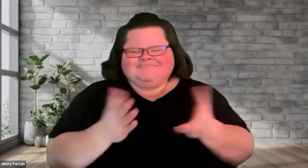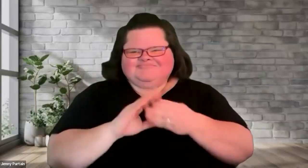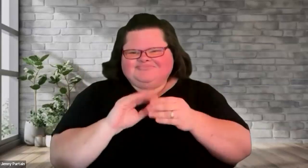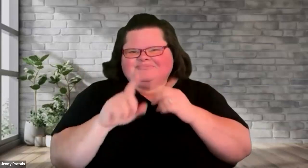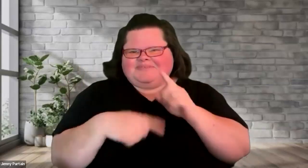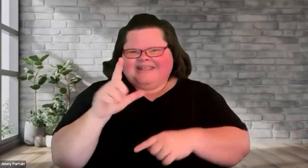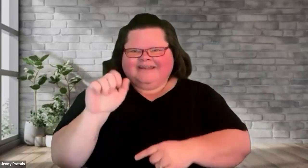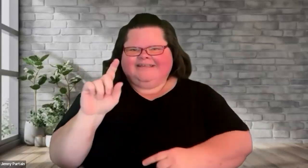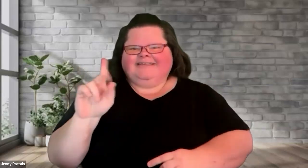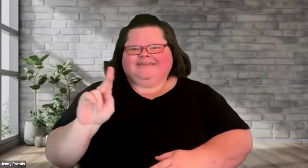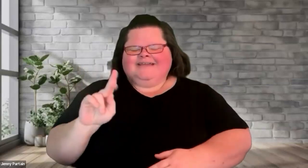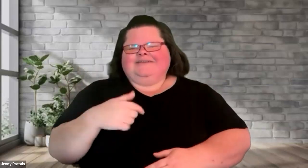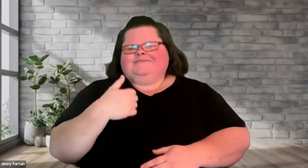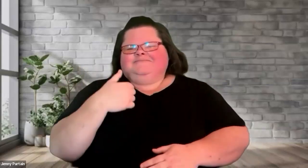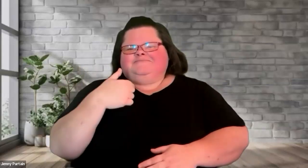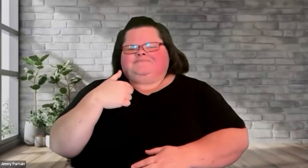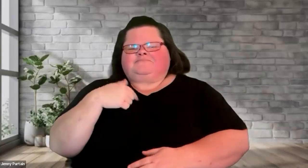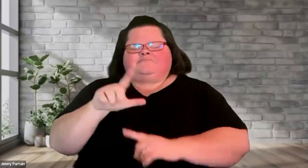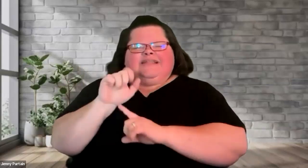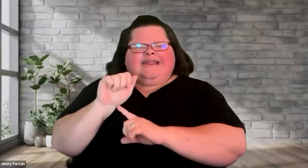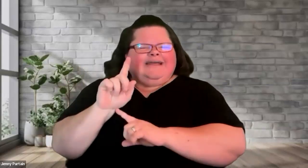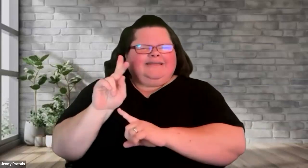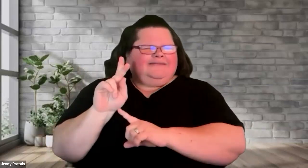so she's excited to be here with LEAD.